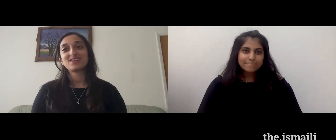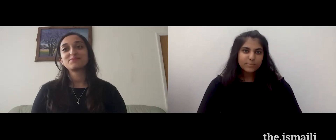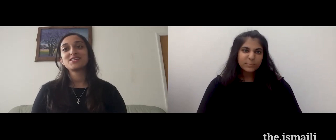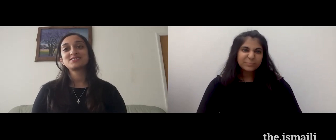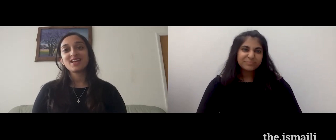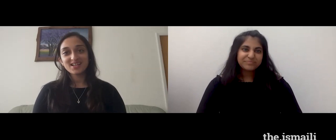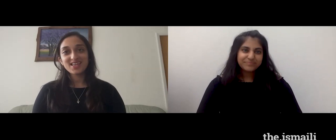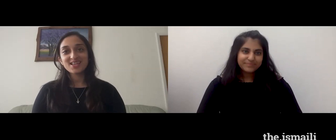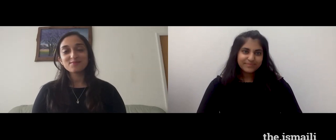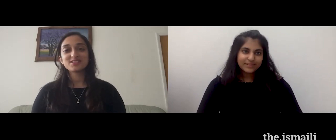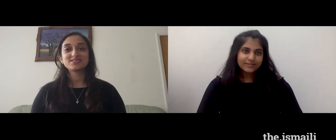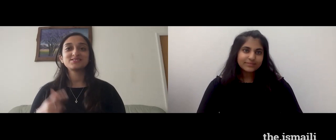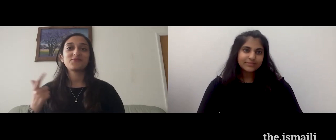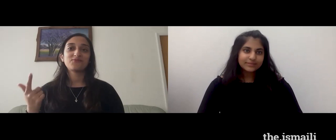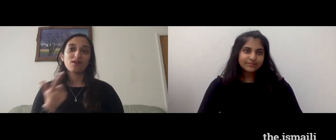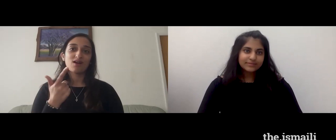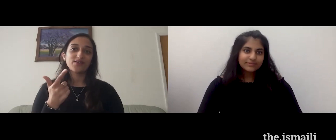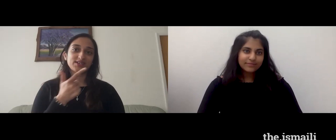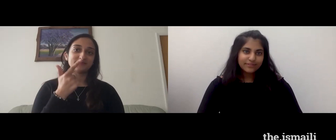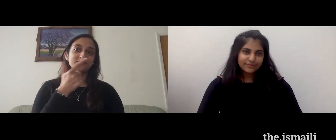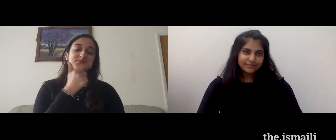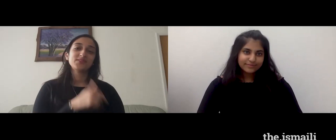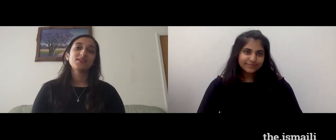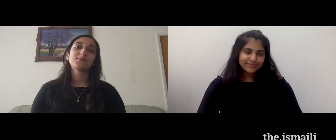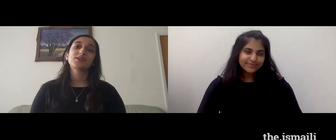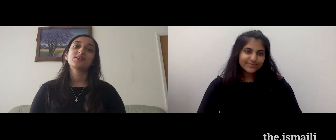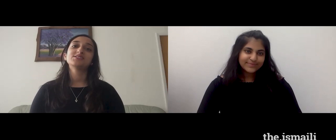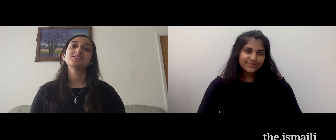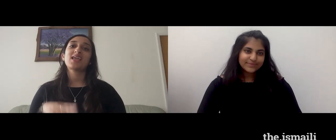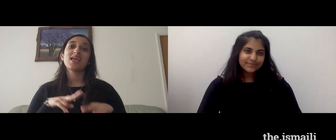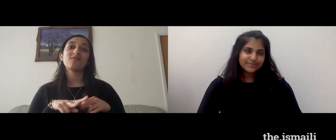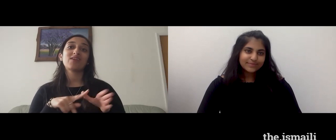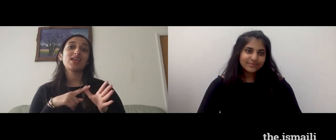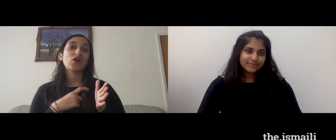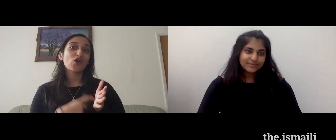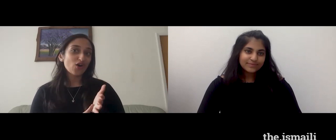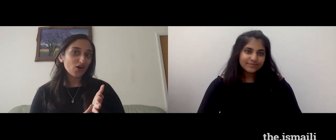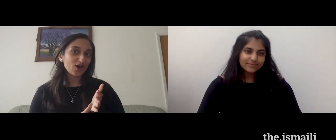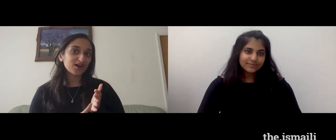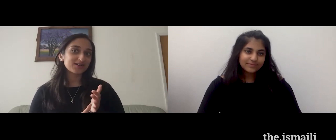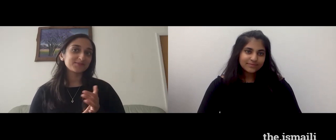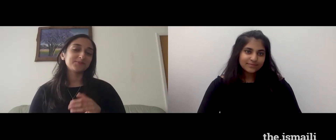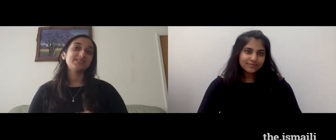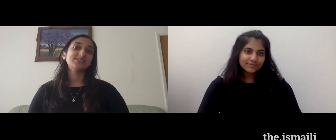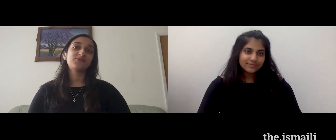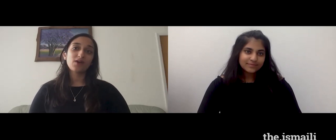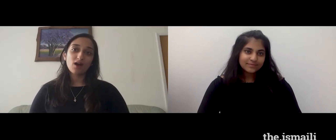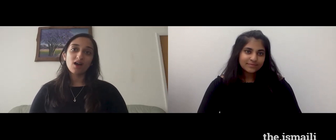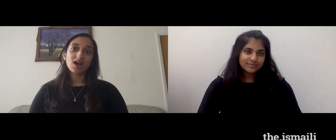And my sign name is “Farah” because "F A R" means far